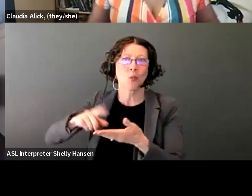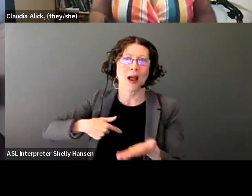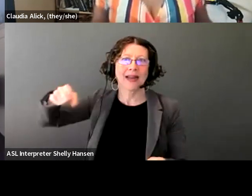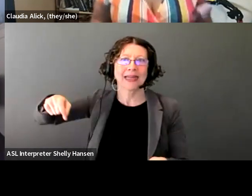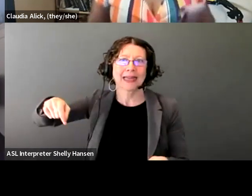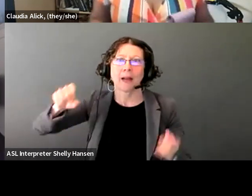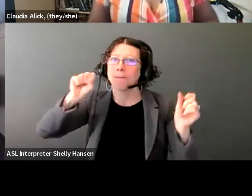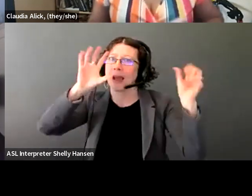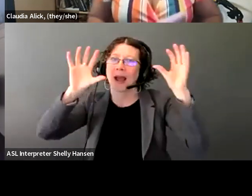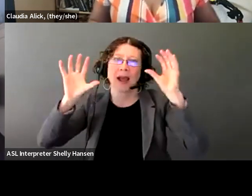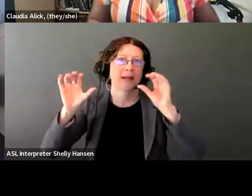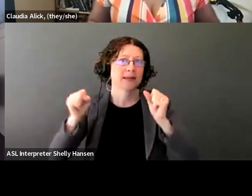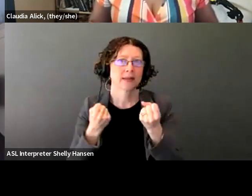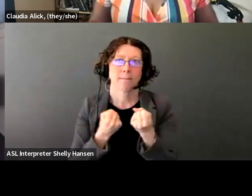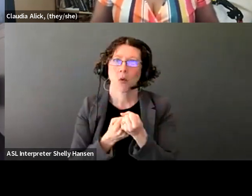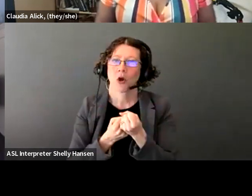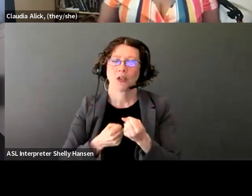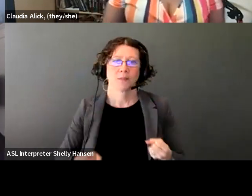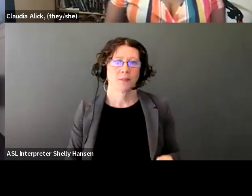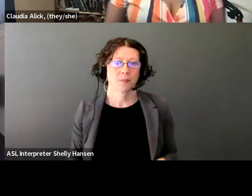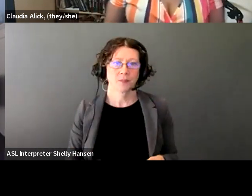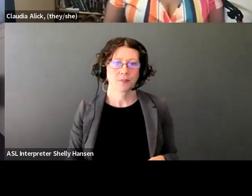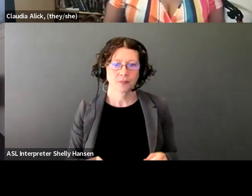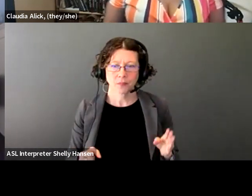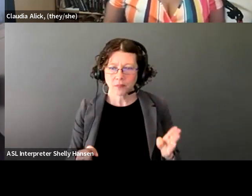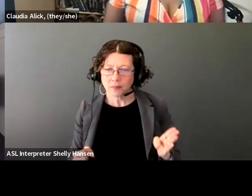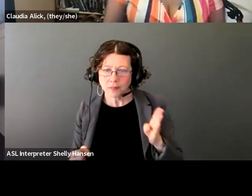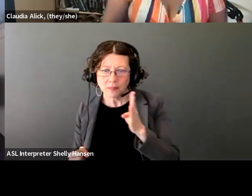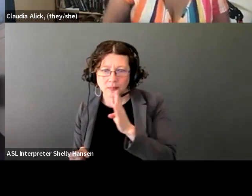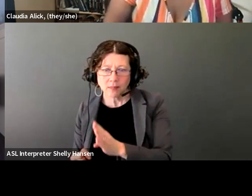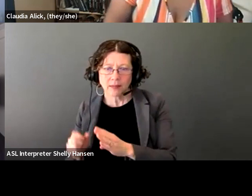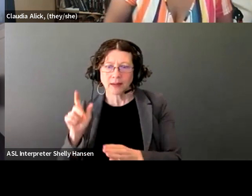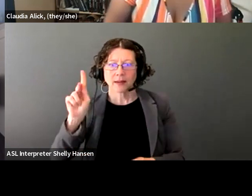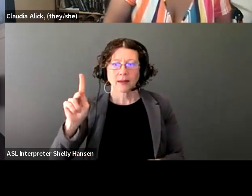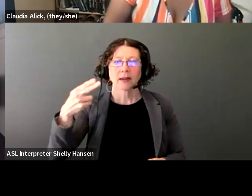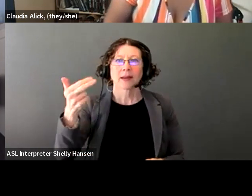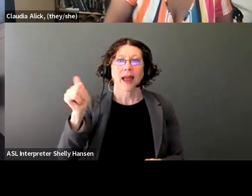Khazm here.